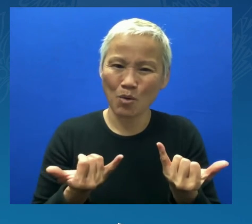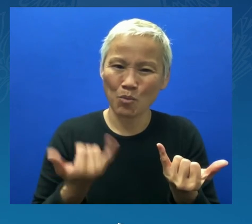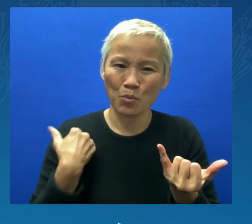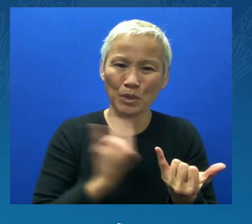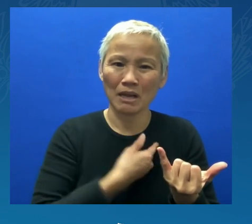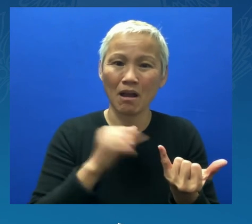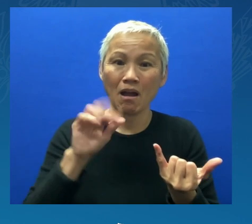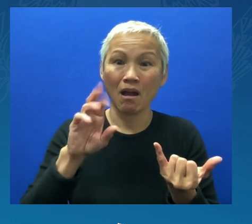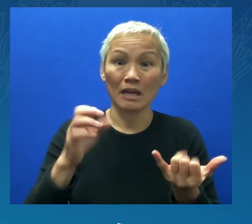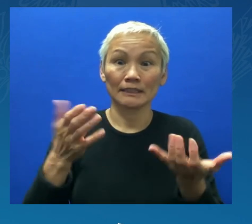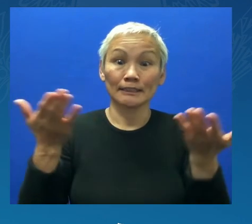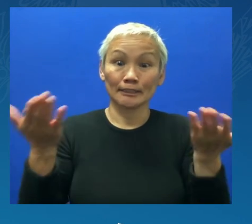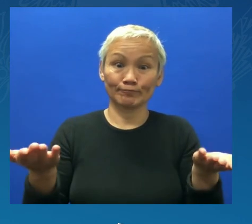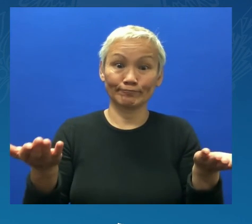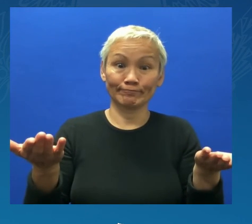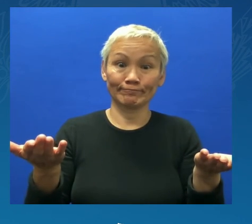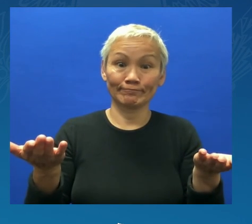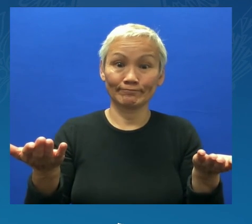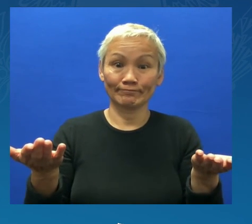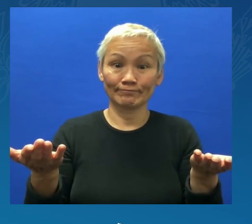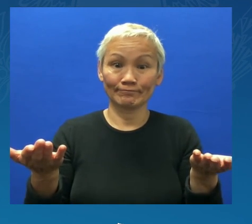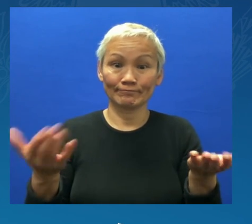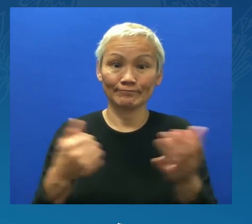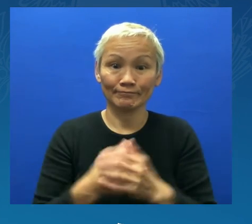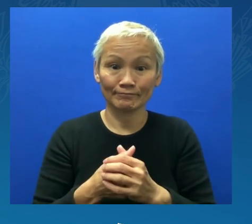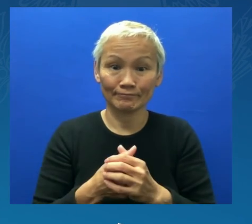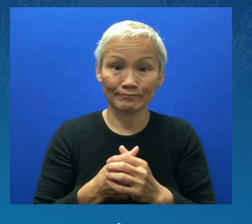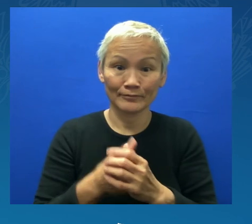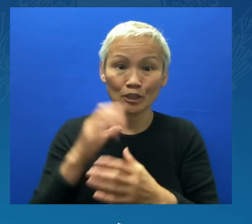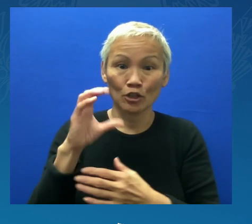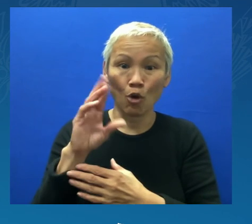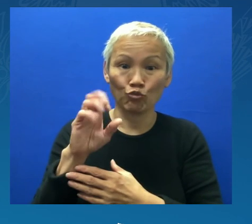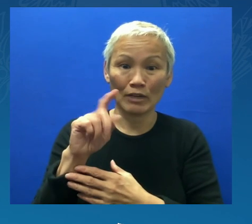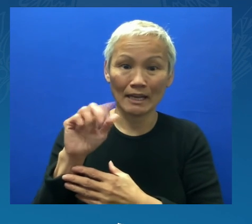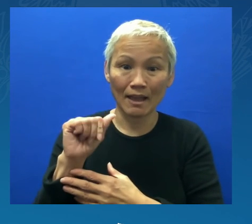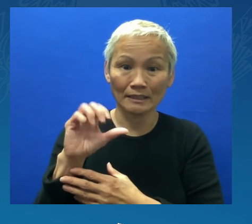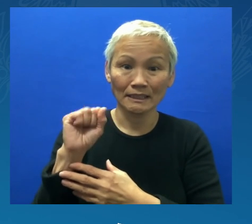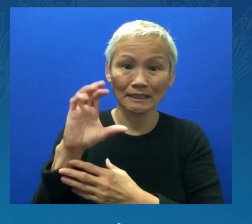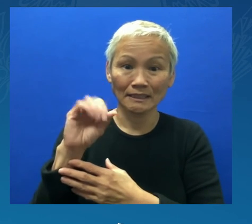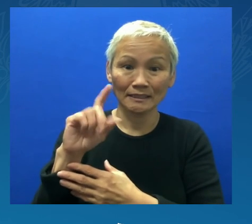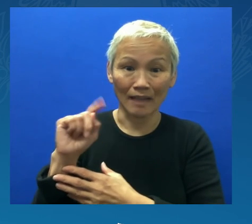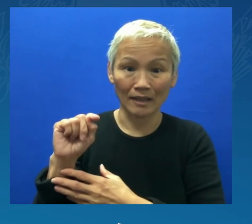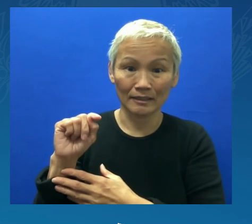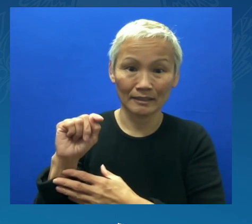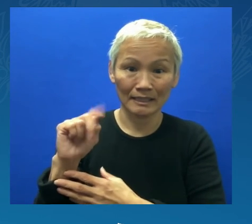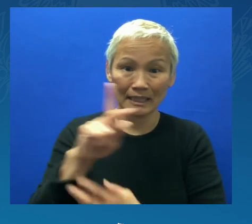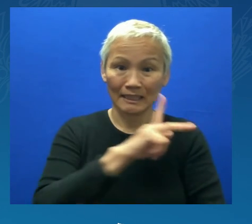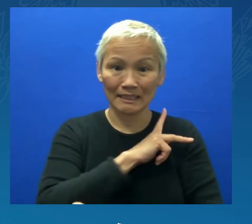Coretta Scott King -- I'll paraphrase her; I say it all the time. If you -- any of you've heard me speak, you'll say, "There she goes again."